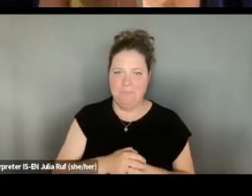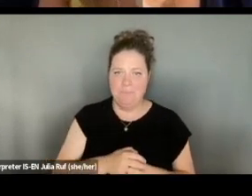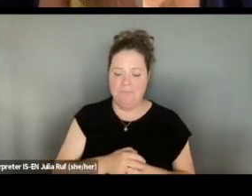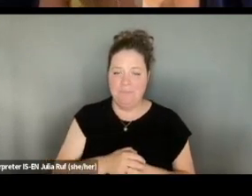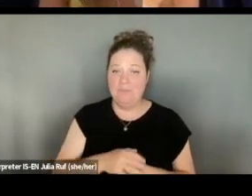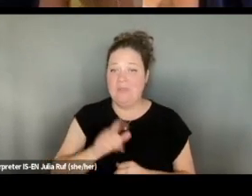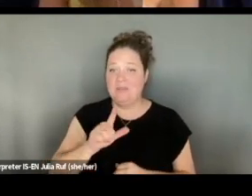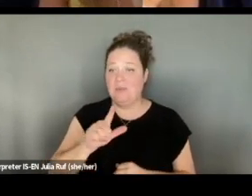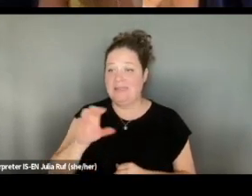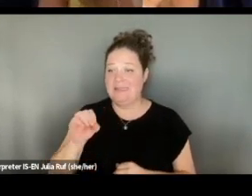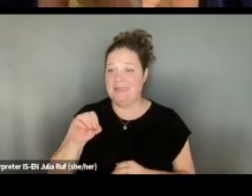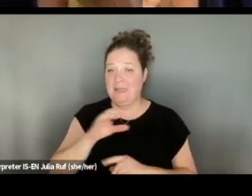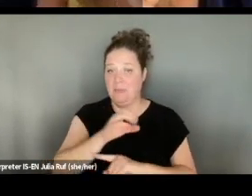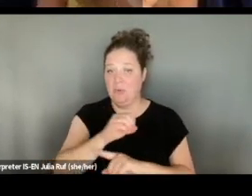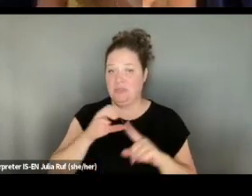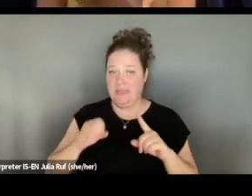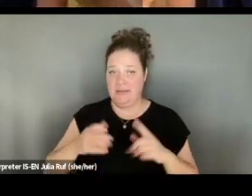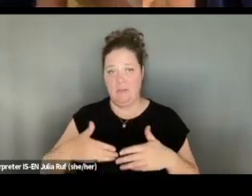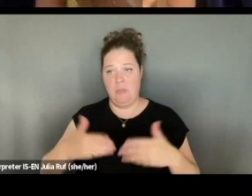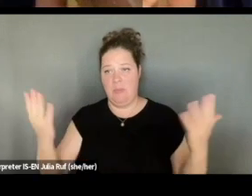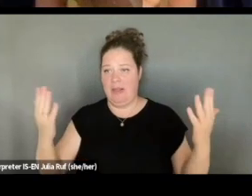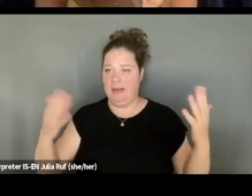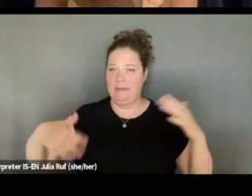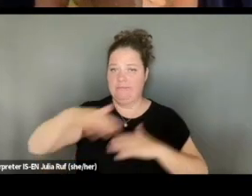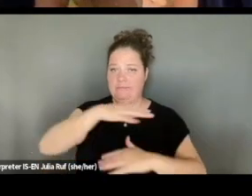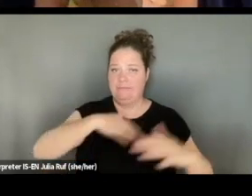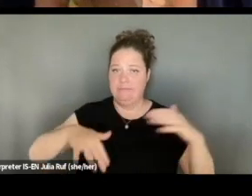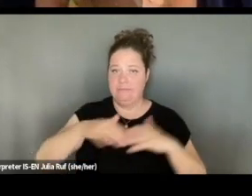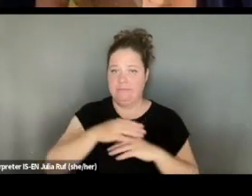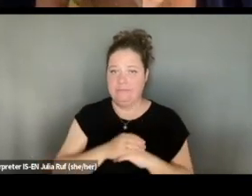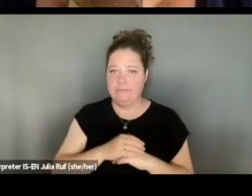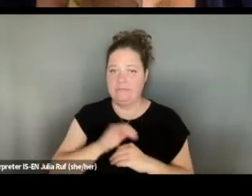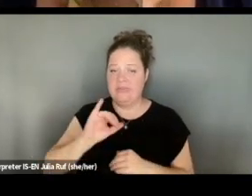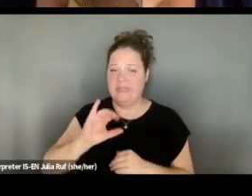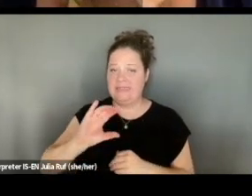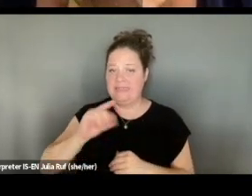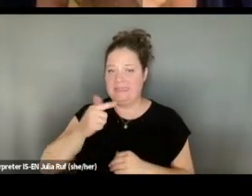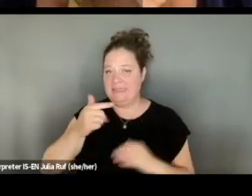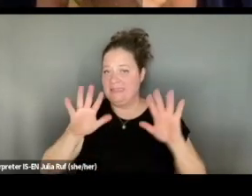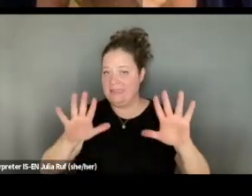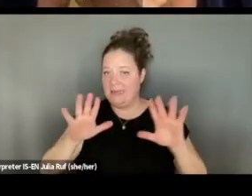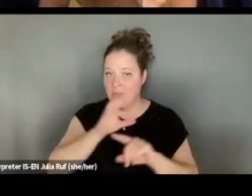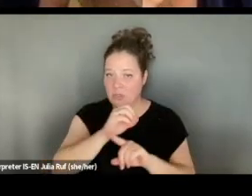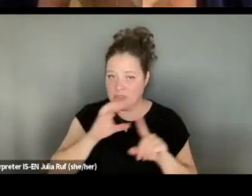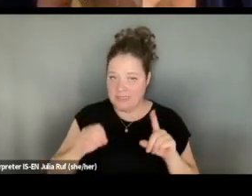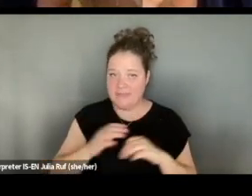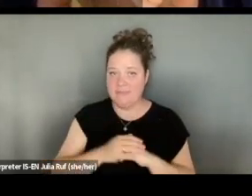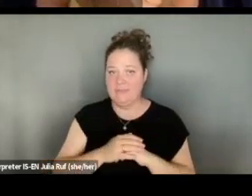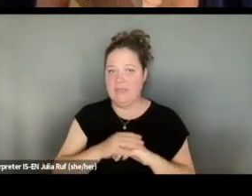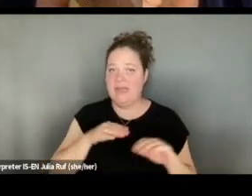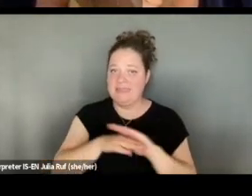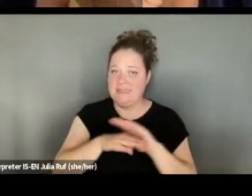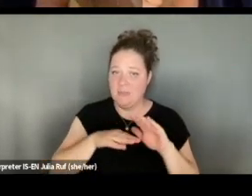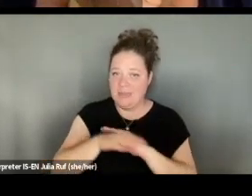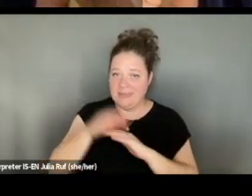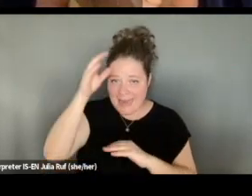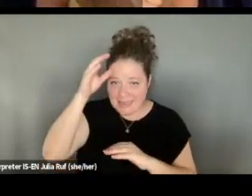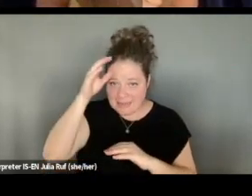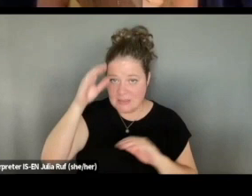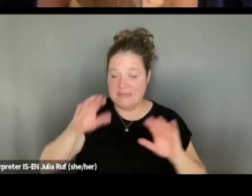CT sector; and 10% being accessibility experts; and then, we have 20% from university or research. So,